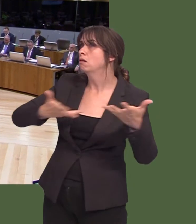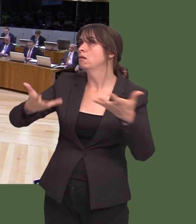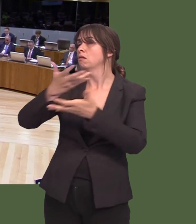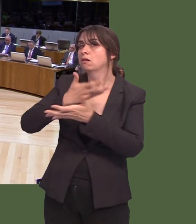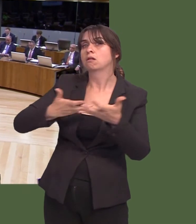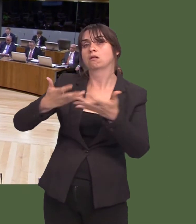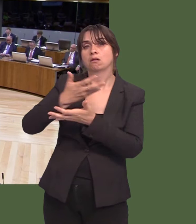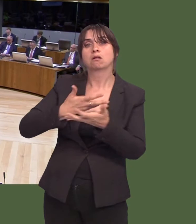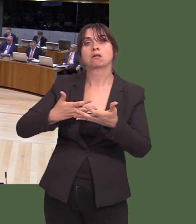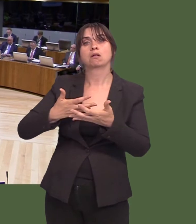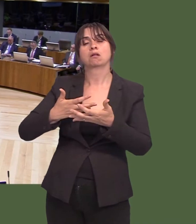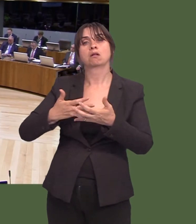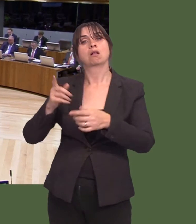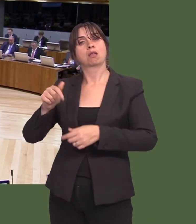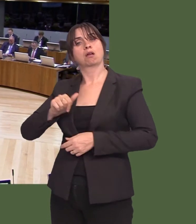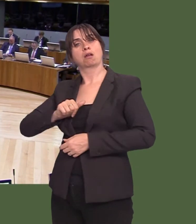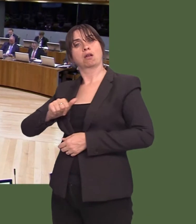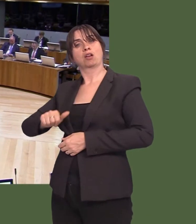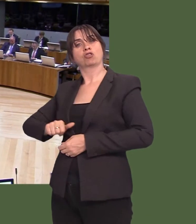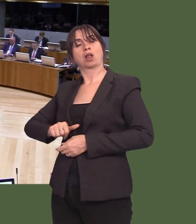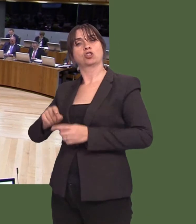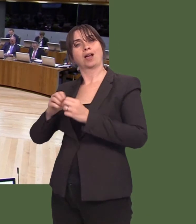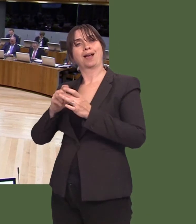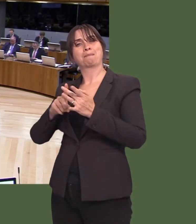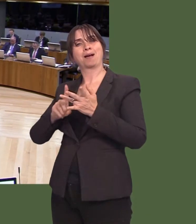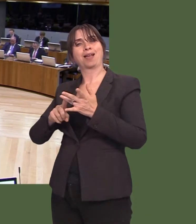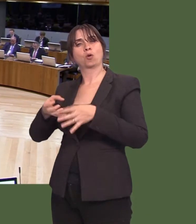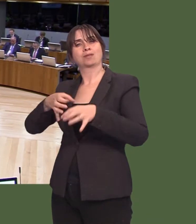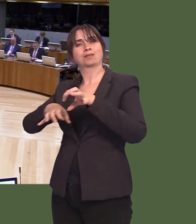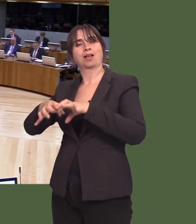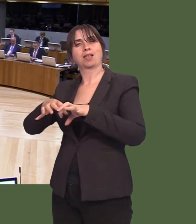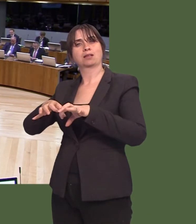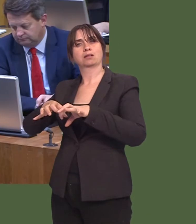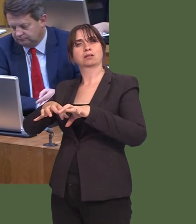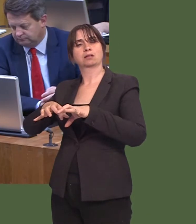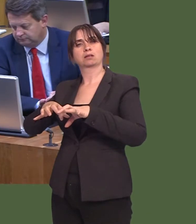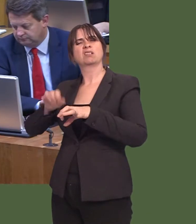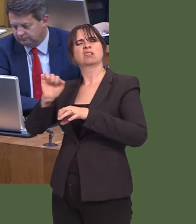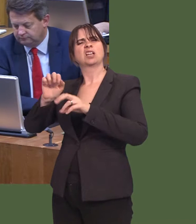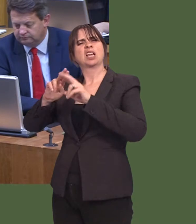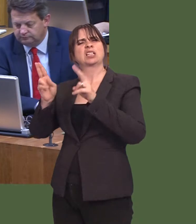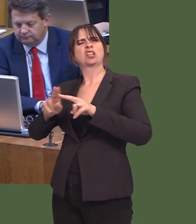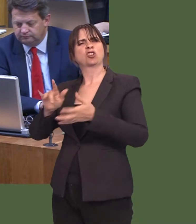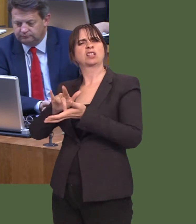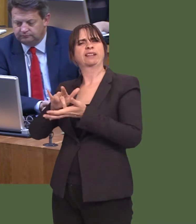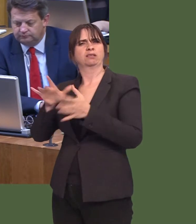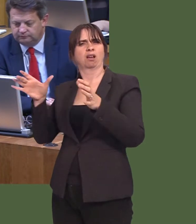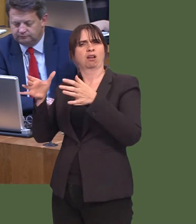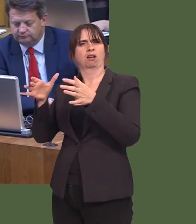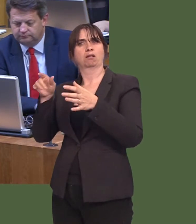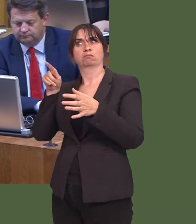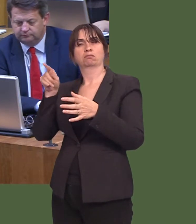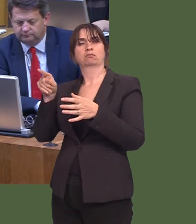The Centre for Agriculture and Bioscience International, which is a non-profit-making